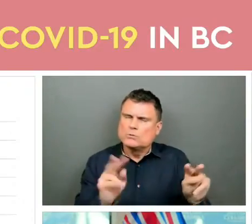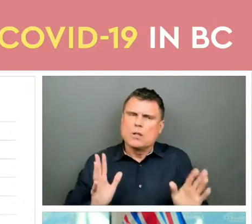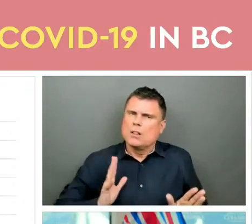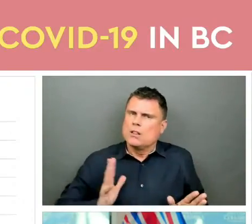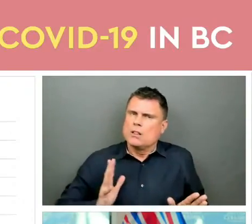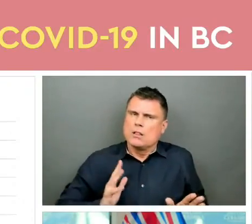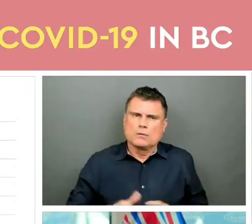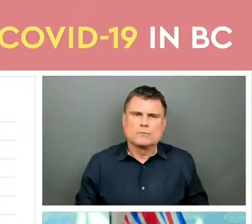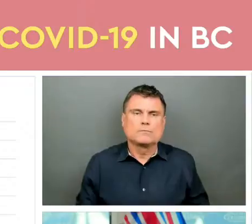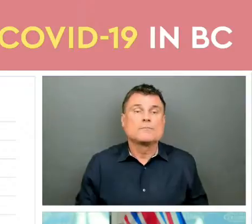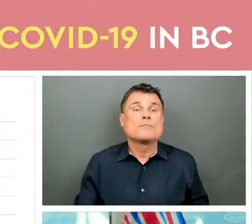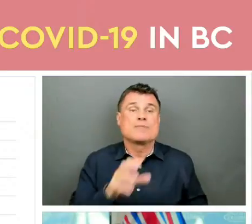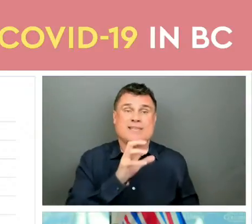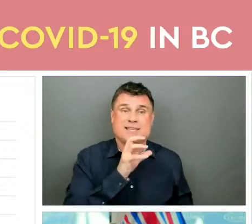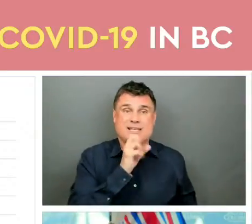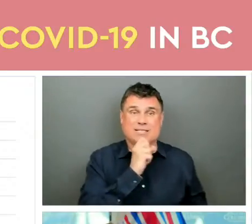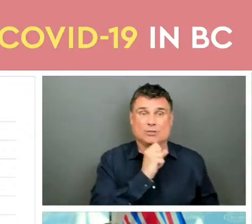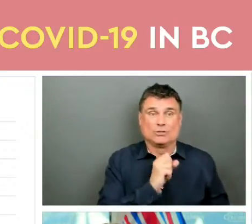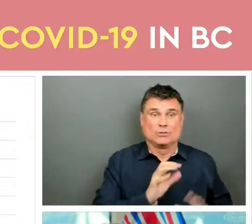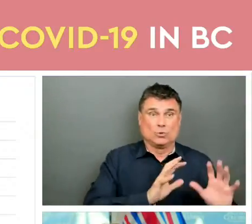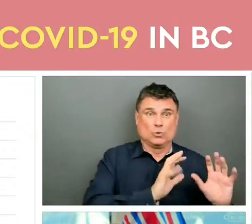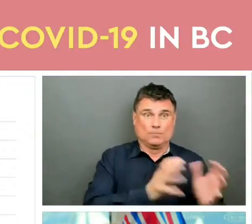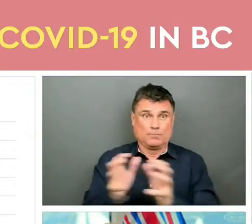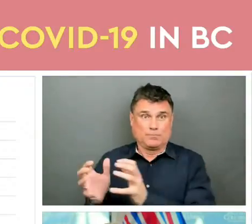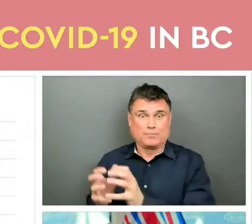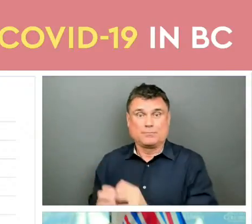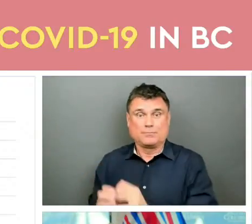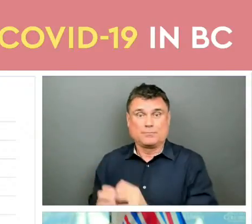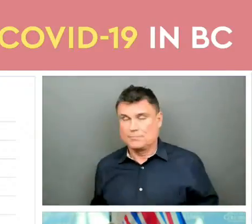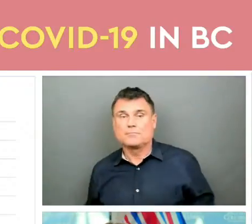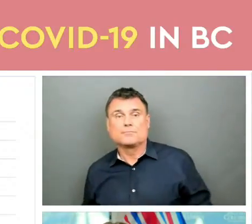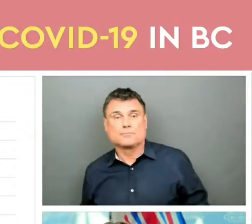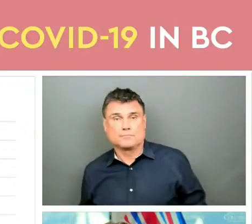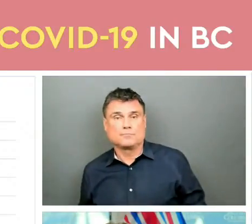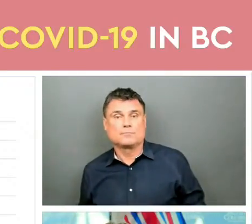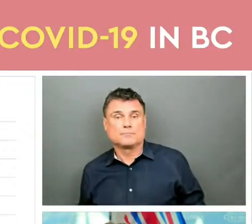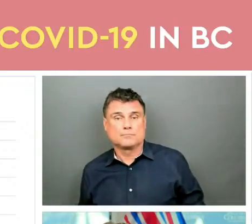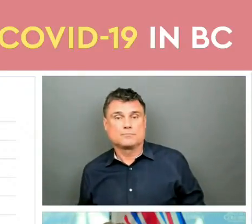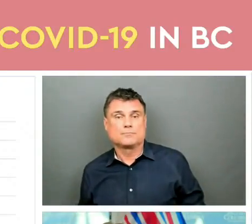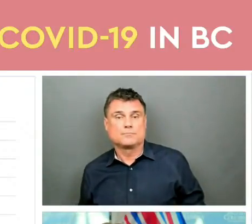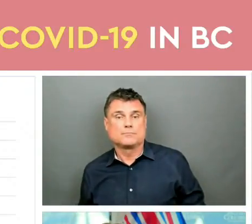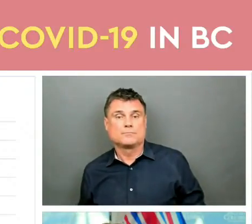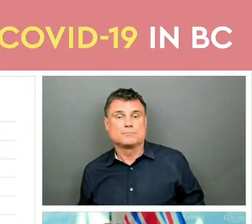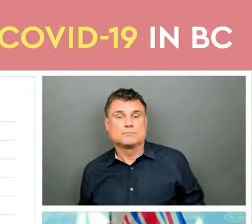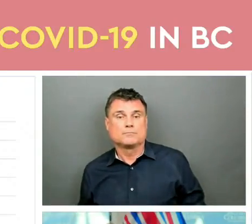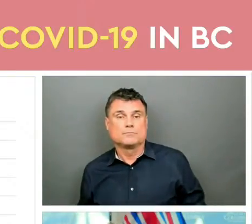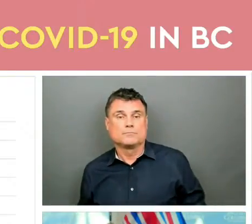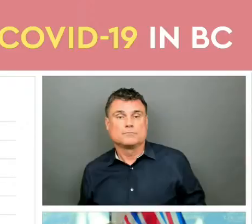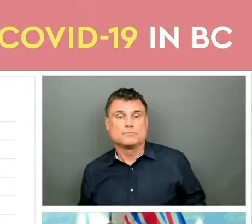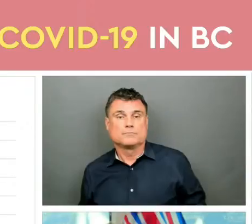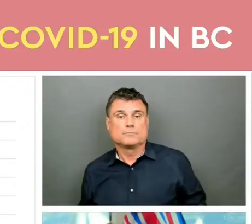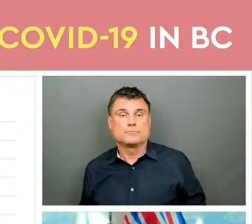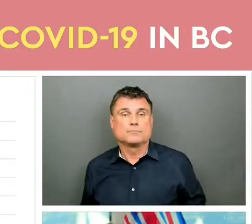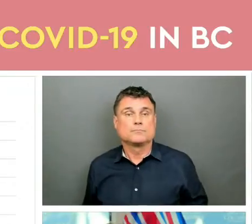have been infected with the variants of concern, the two that we are most concerned about, that